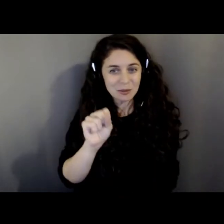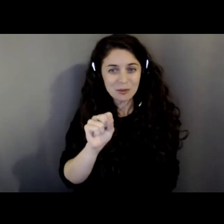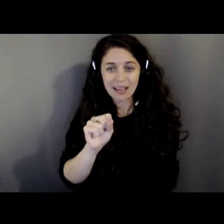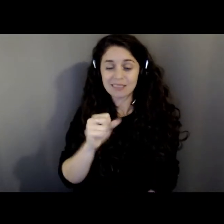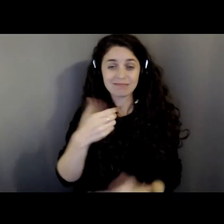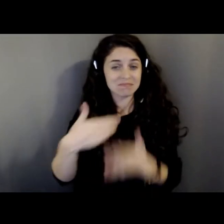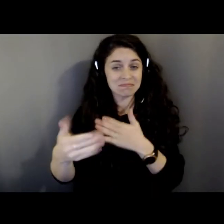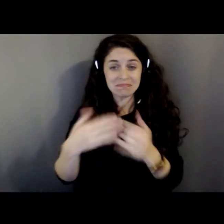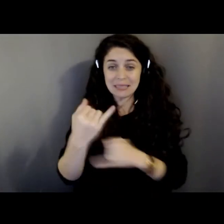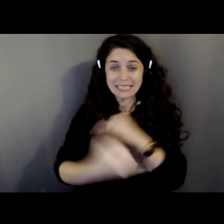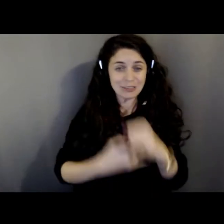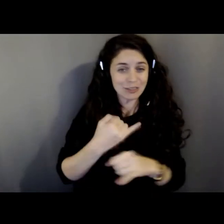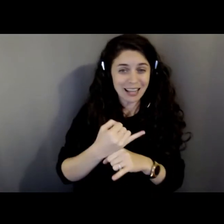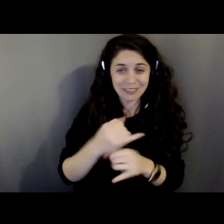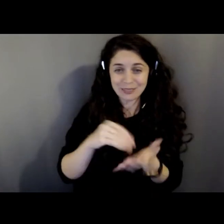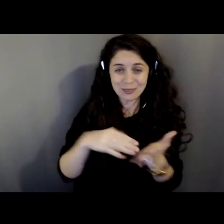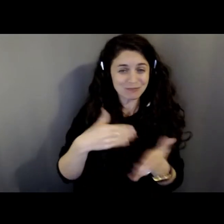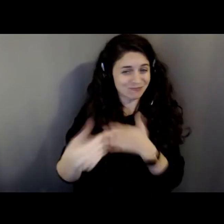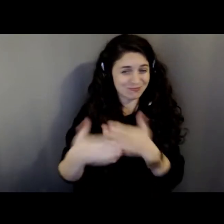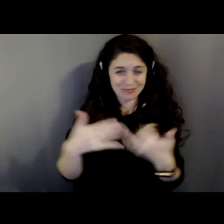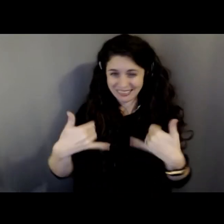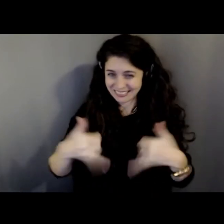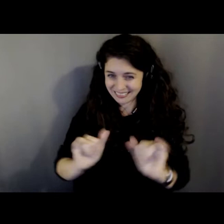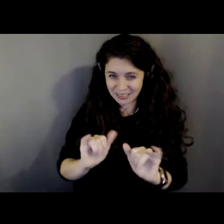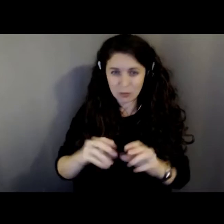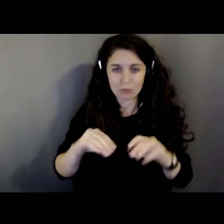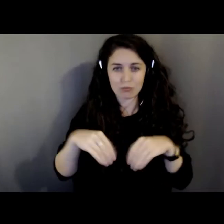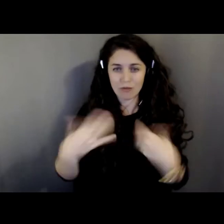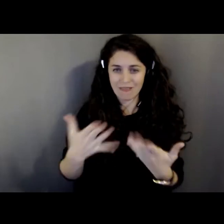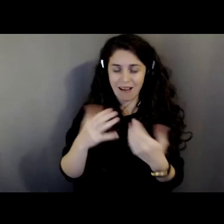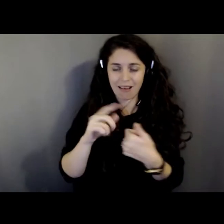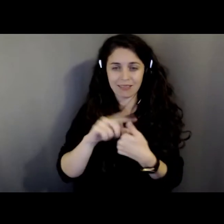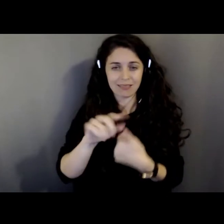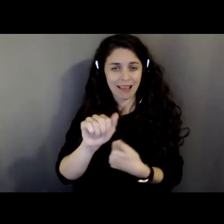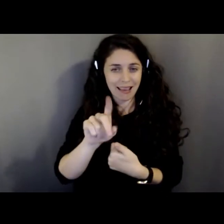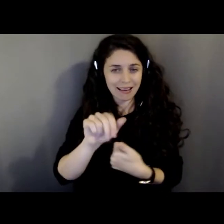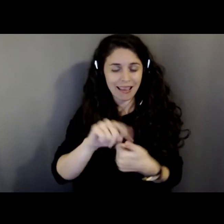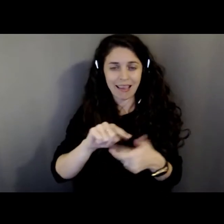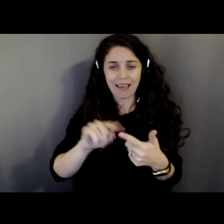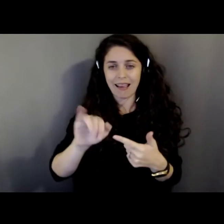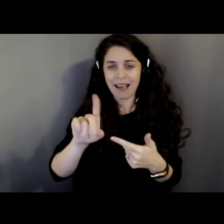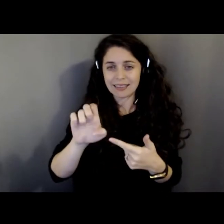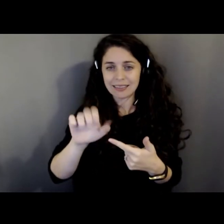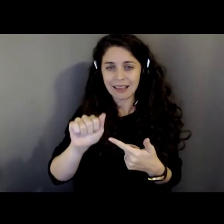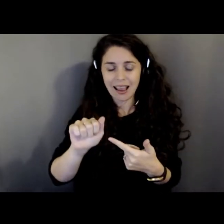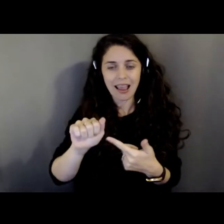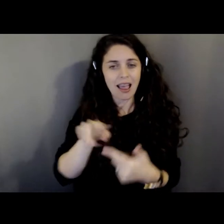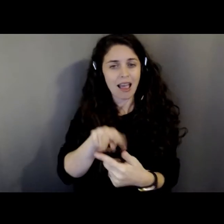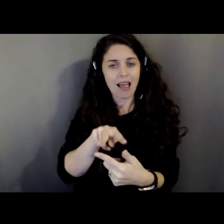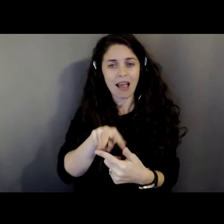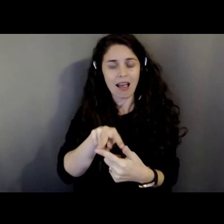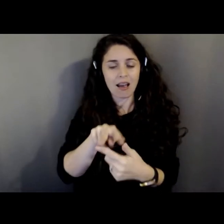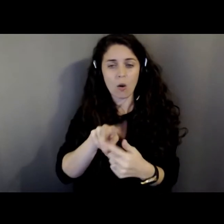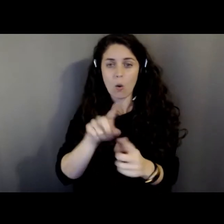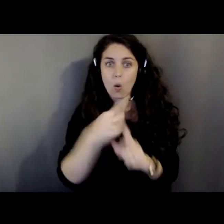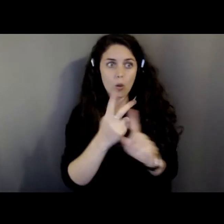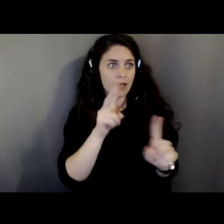students. It's laws such as the ADA and IDEA do not just apply to American students; they apply